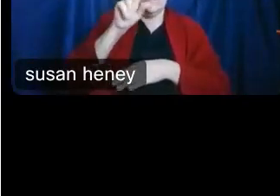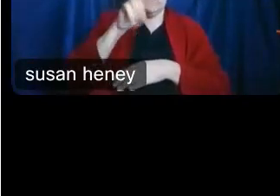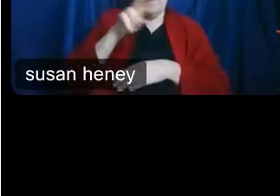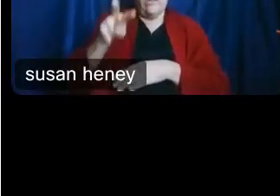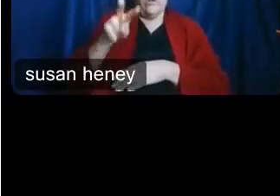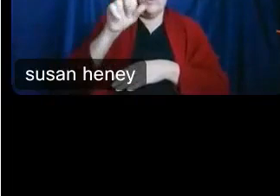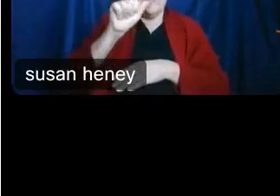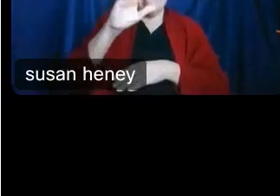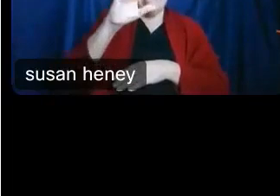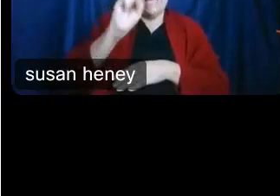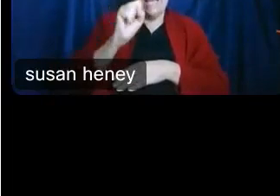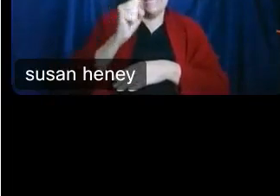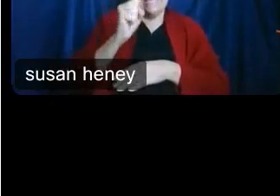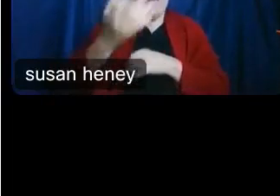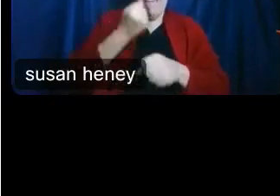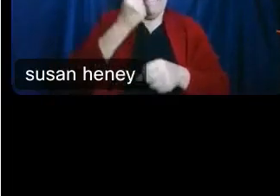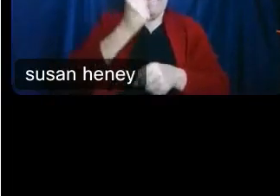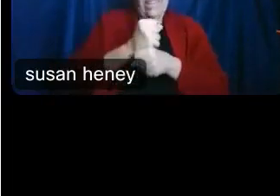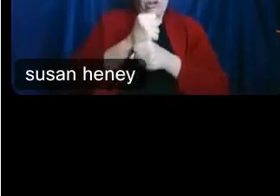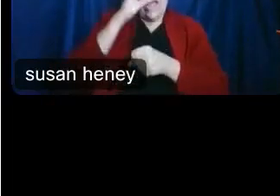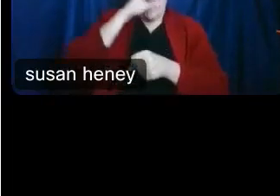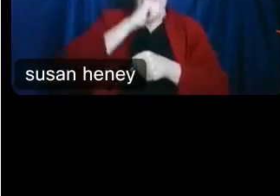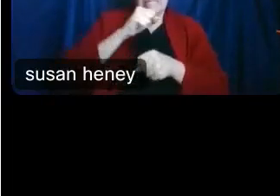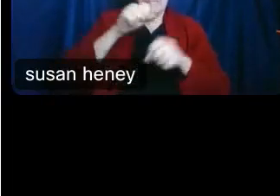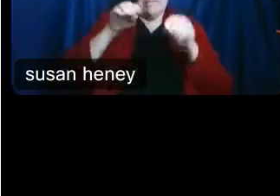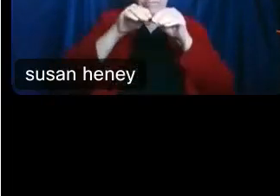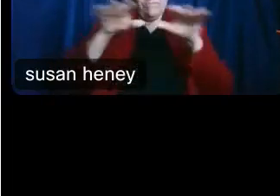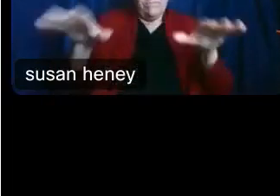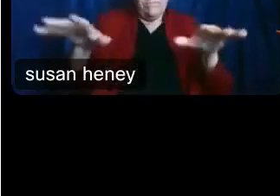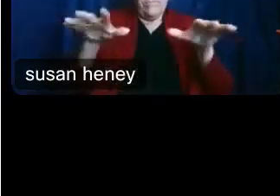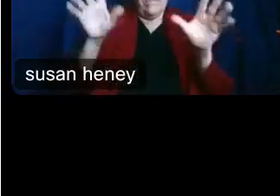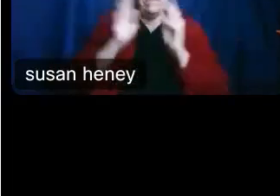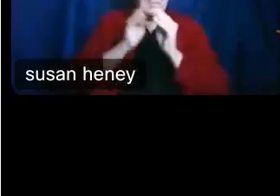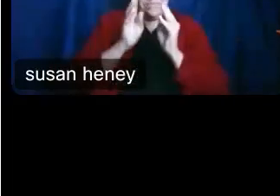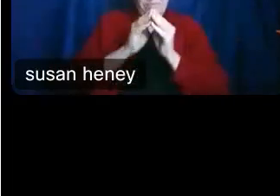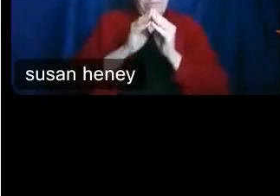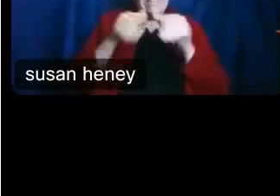Pre-Release Webinar. Today's webinar is focused on helping you prepare for the release of